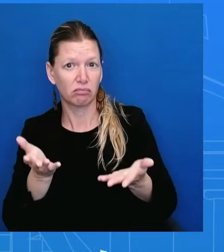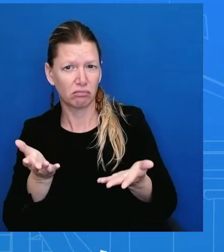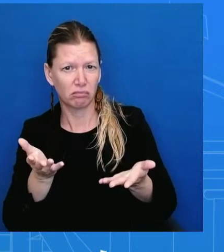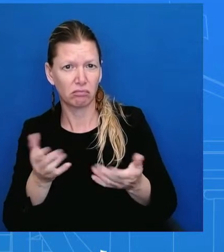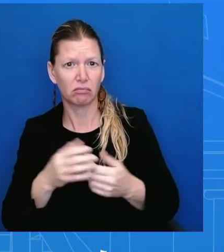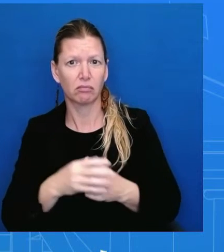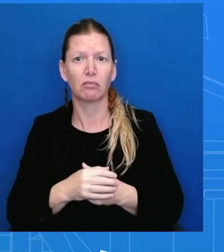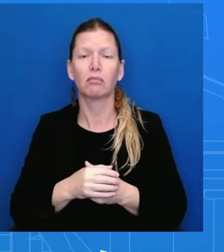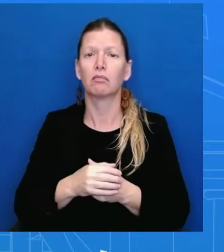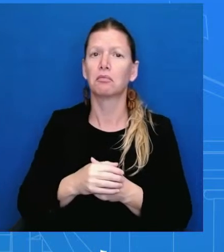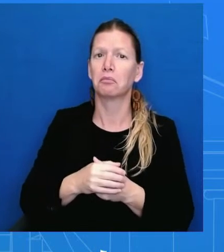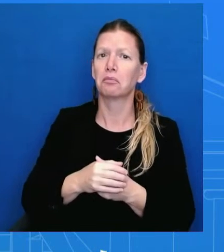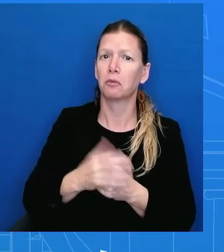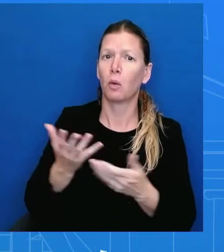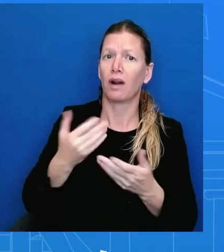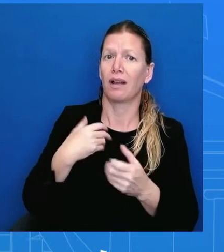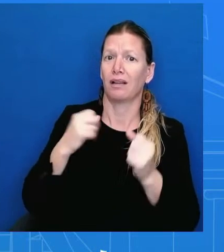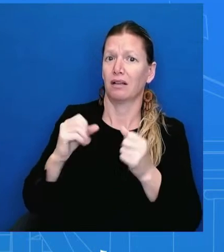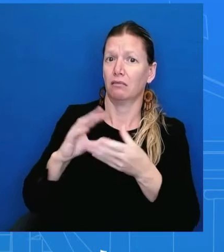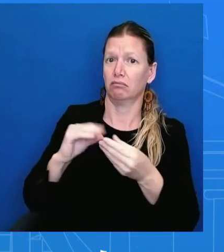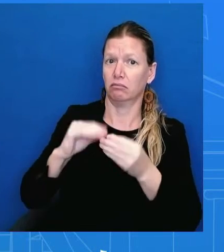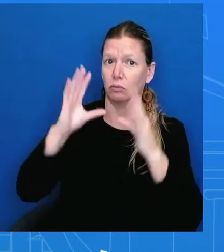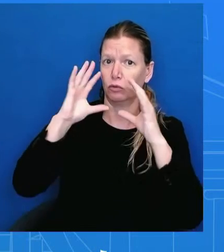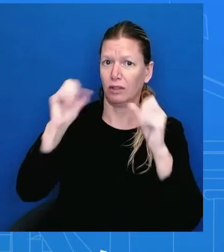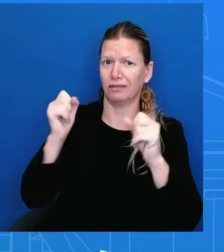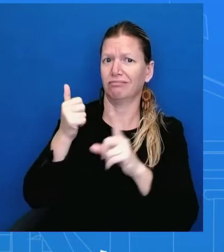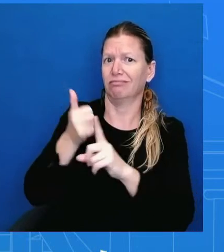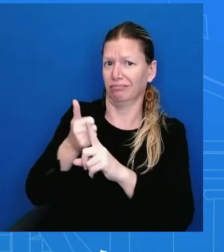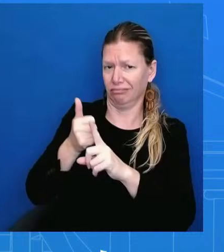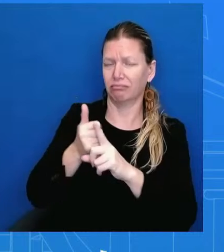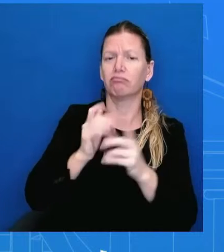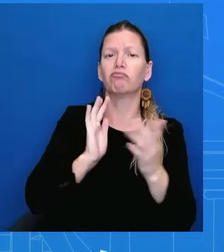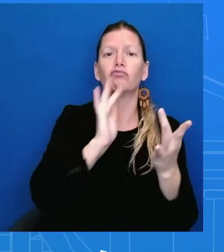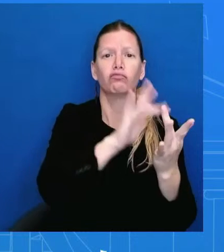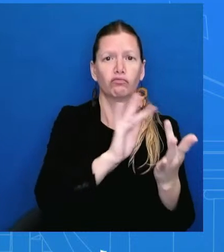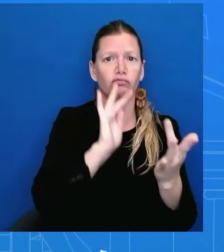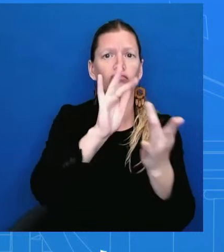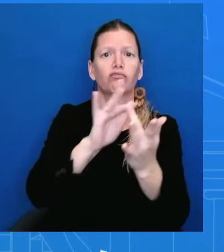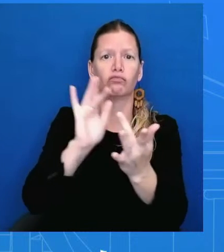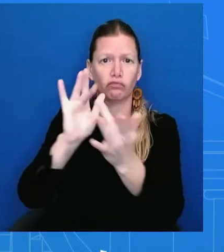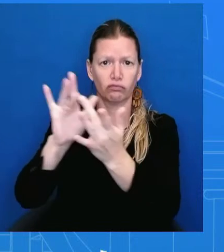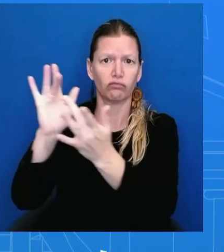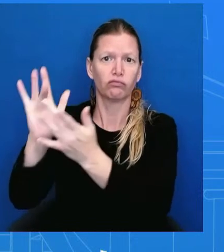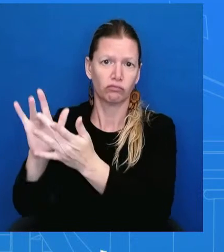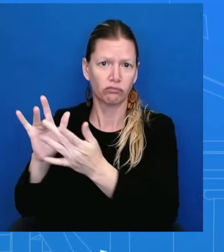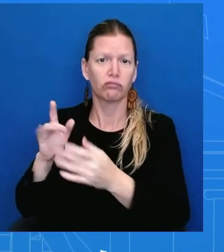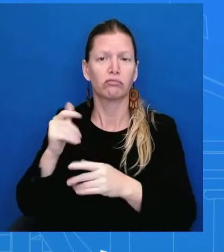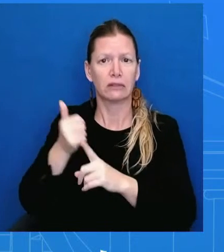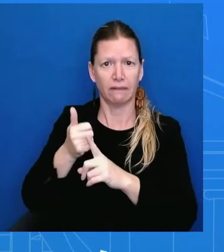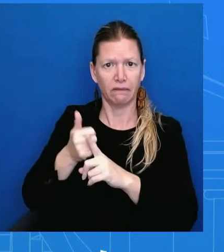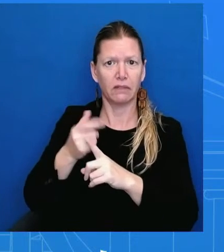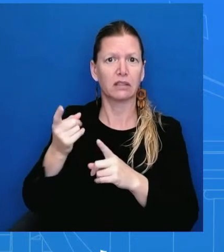I can say, as of today, he has -- he has engaged with dozens of members, whether in person or on calls.